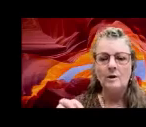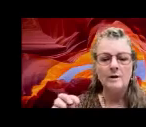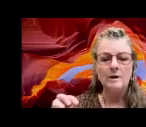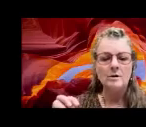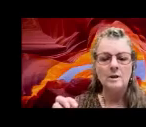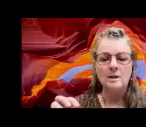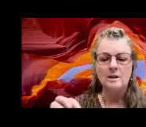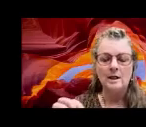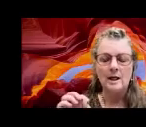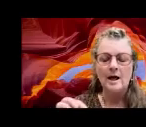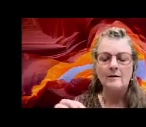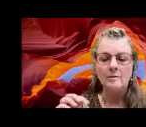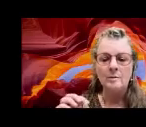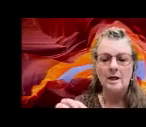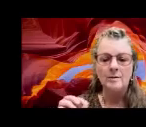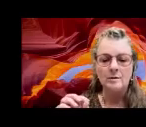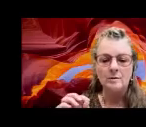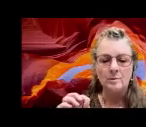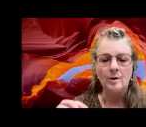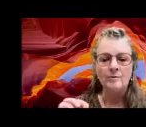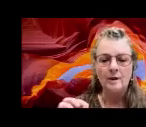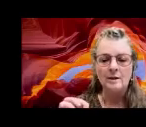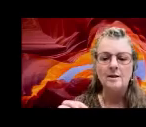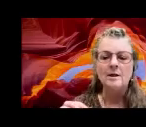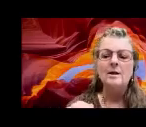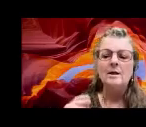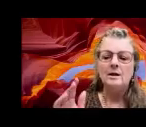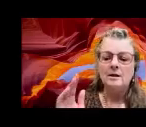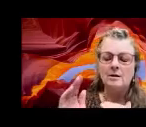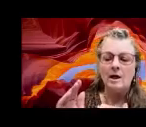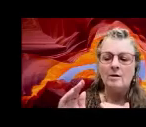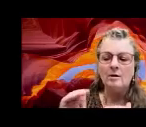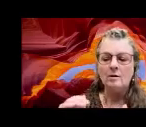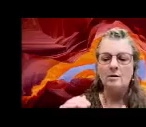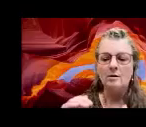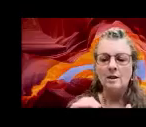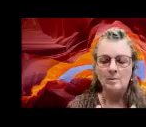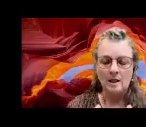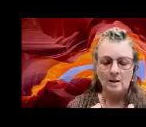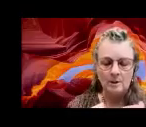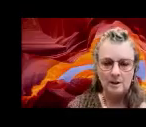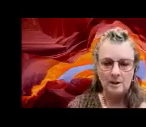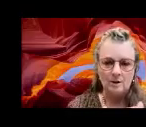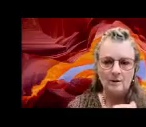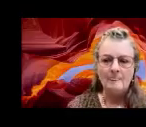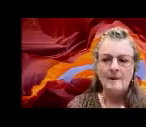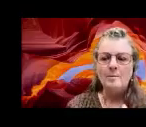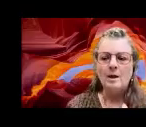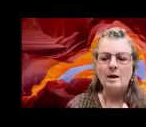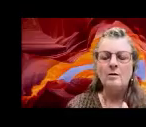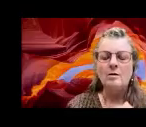of their interests is like they have to be absolutely perfect in their hair, their clothing, their makeup, etc. But I know